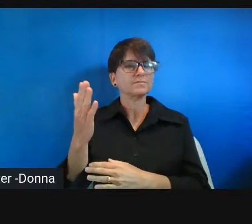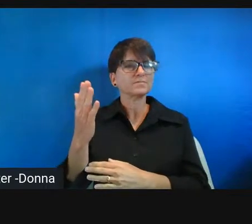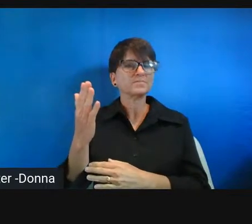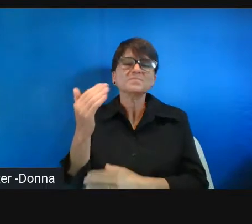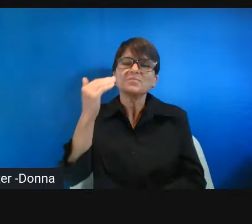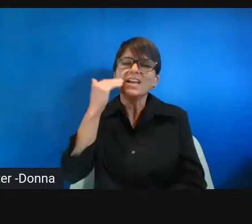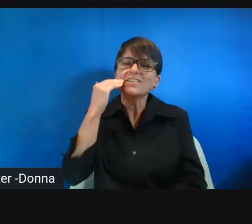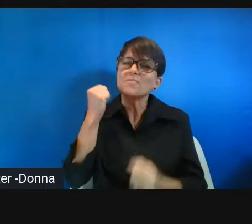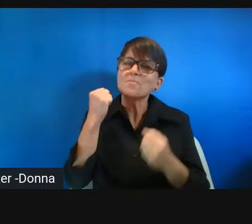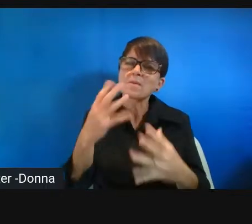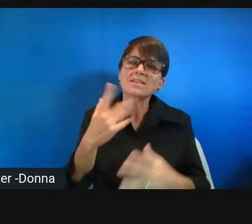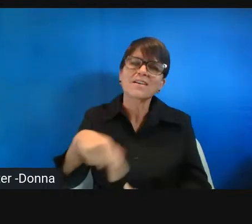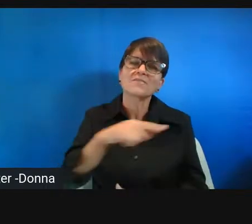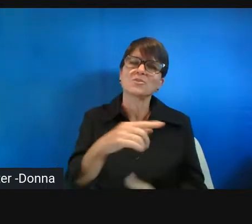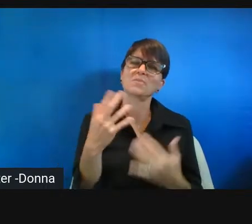the conversation in the ideas session .